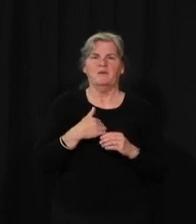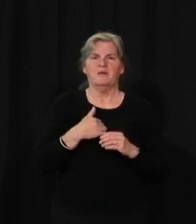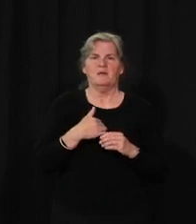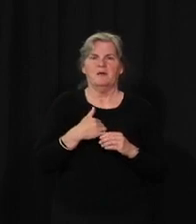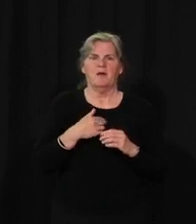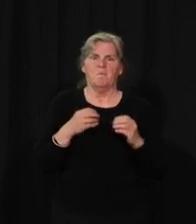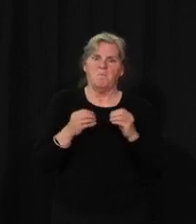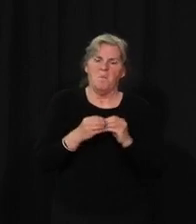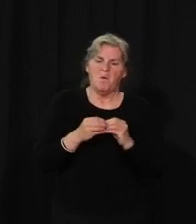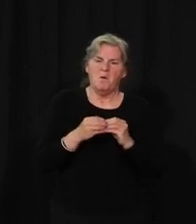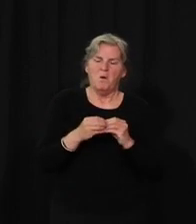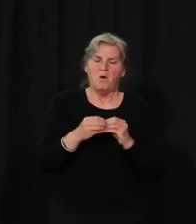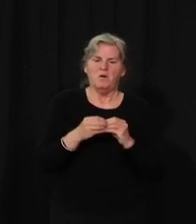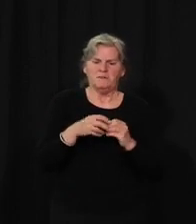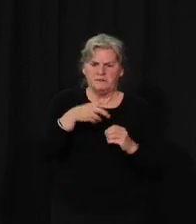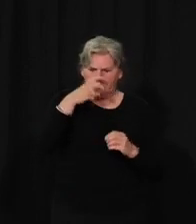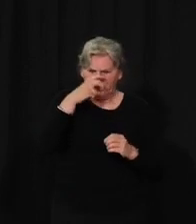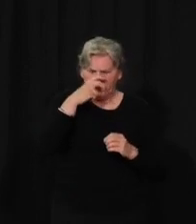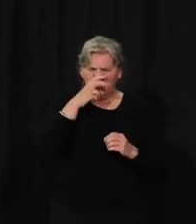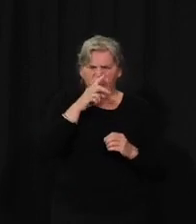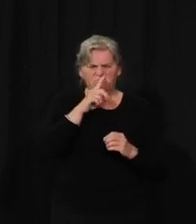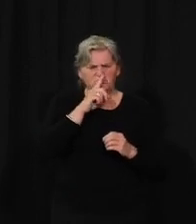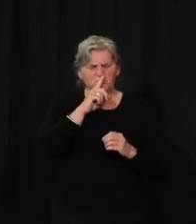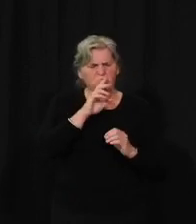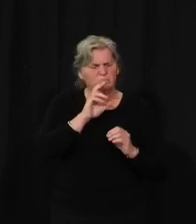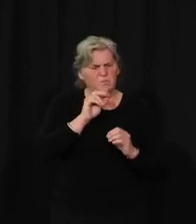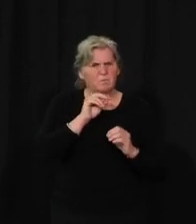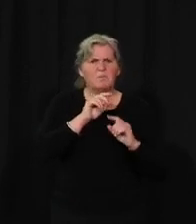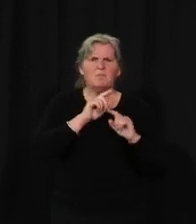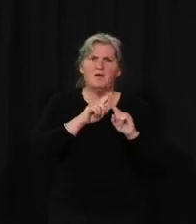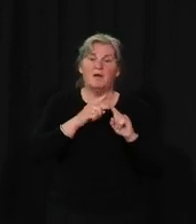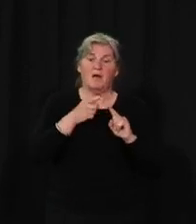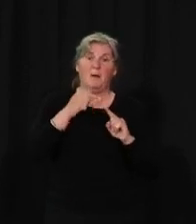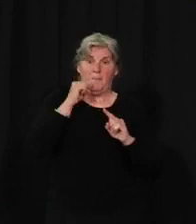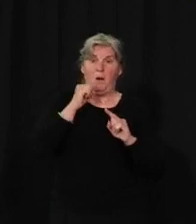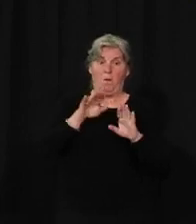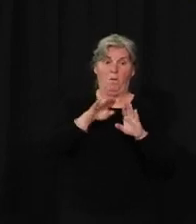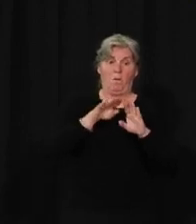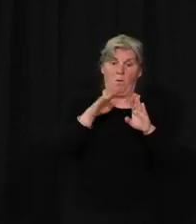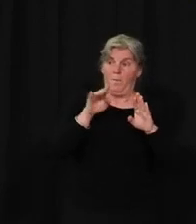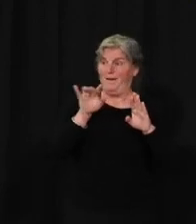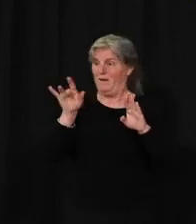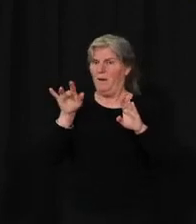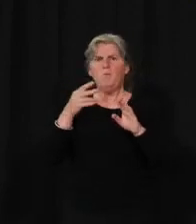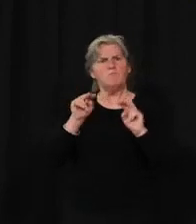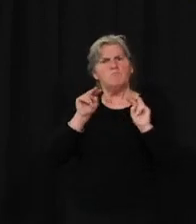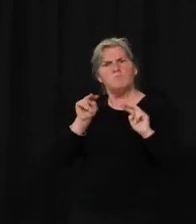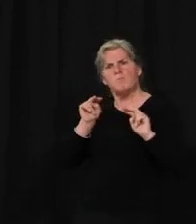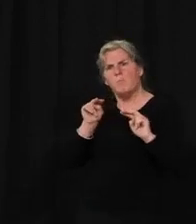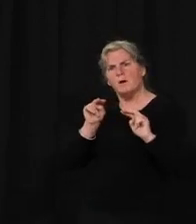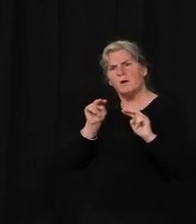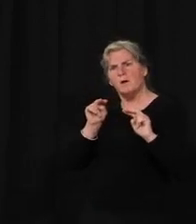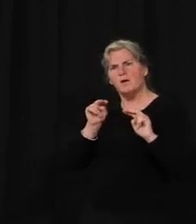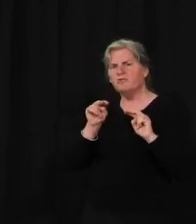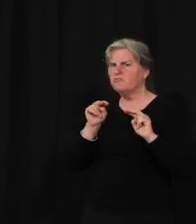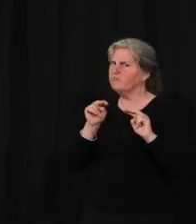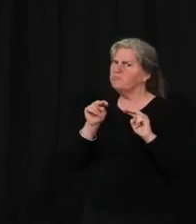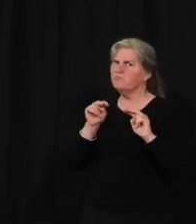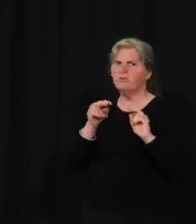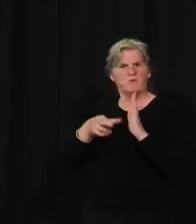I can't say that it will be more stringent but I can say as they are opening we will be playing close attention. We will be thoroughly reviewing